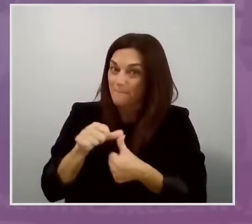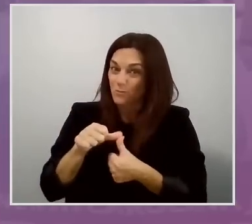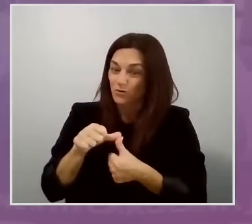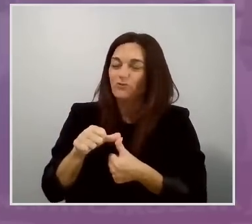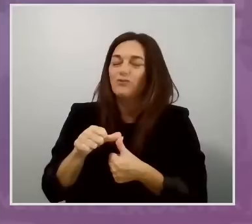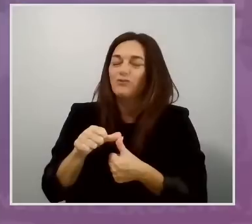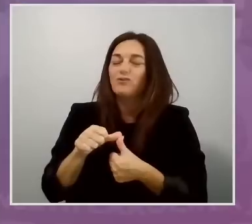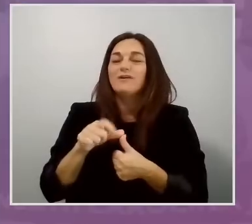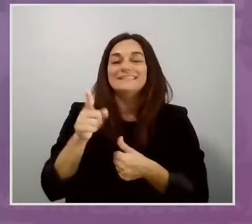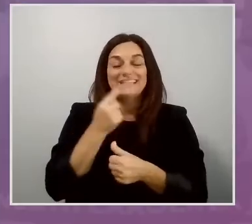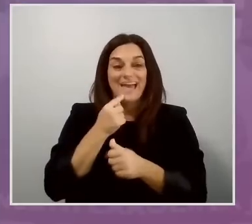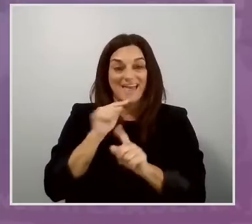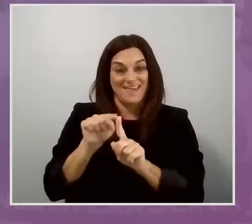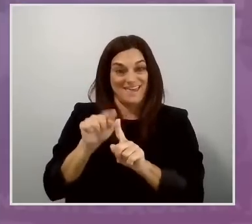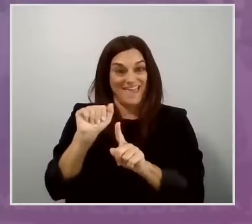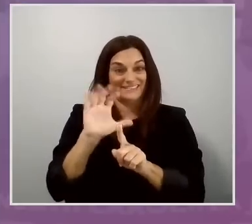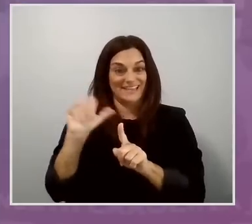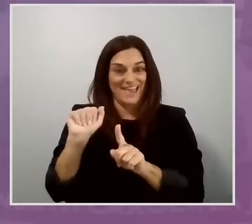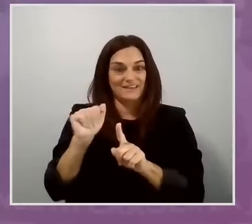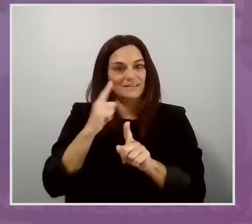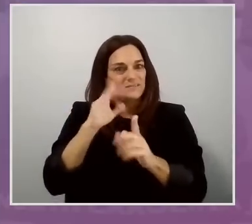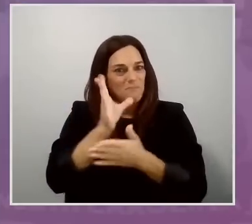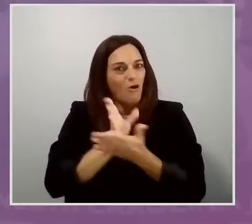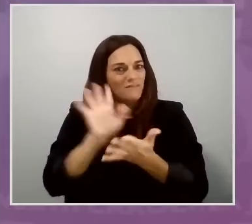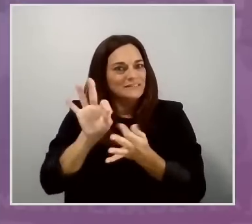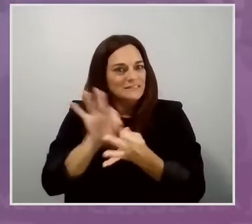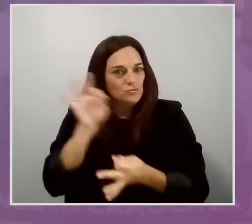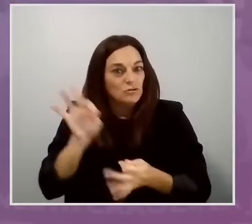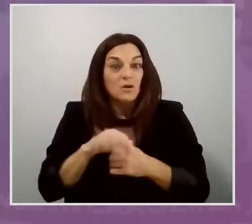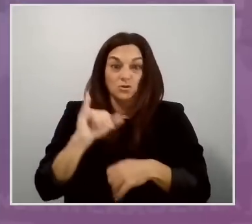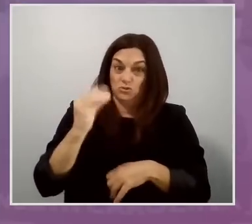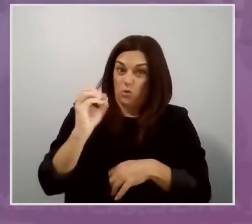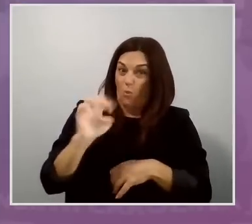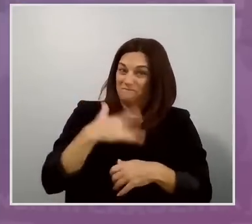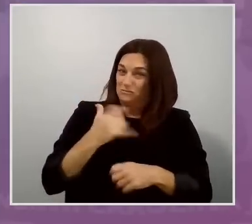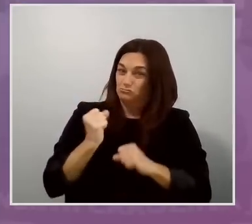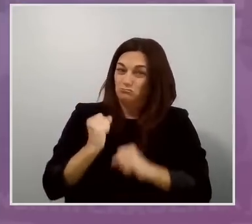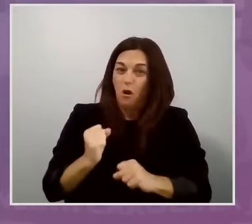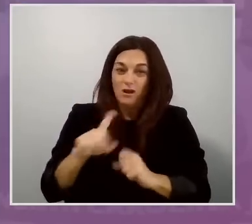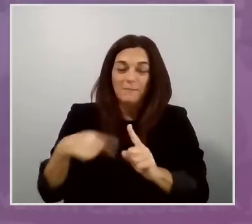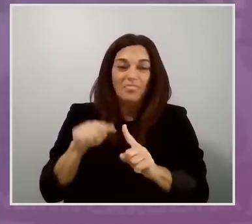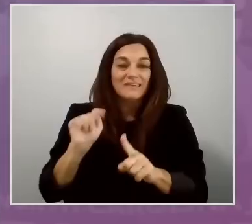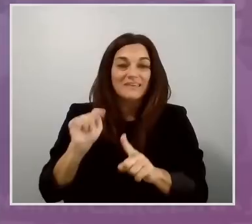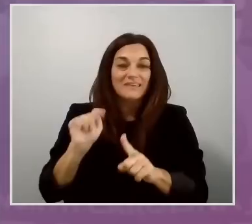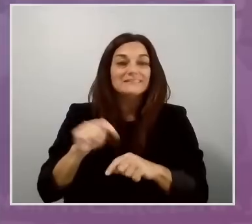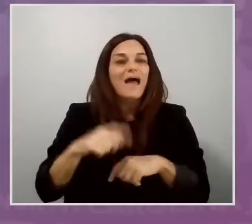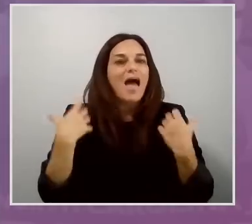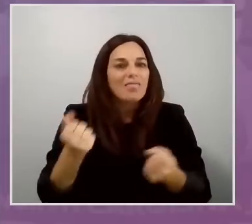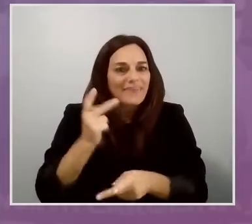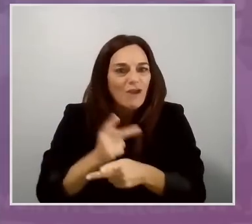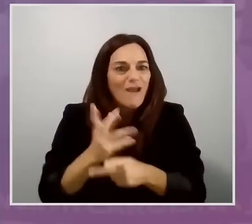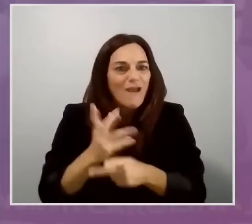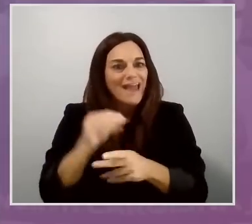CARE ACT. BUT WHAT IT DID, WE HAVE TO REMEMBER, IS IT SAID AS PART